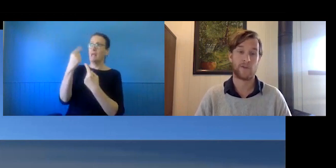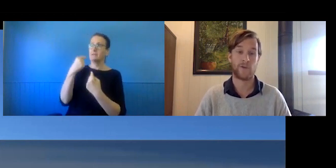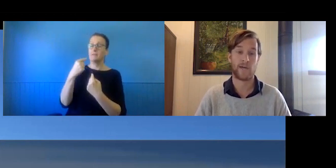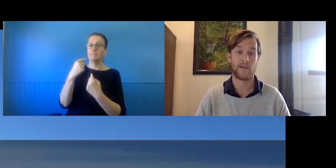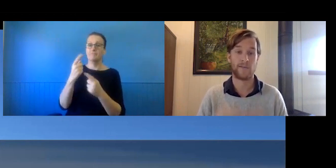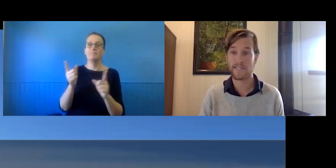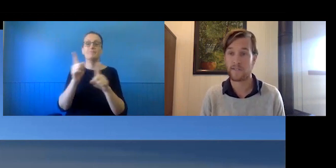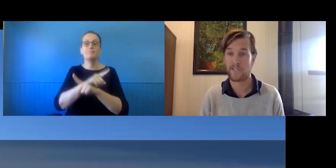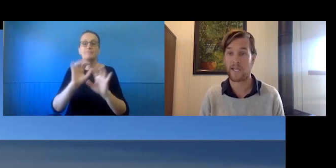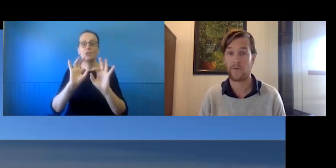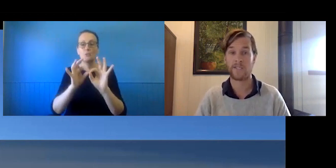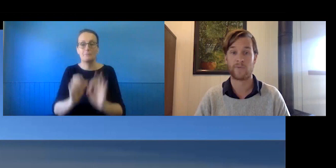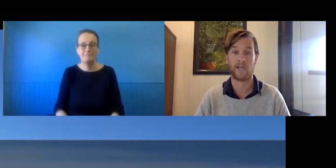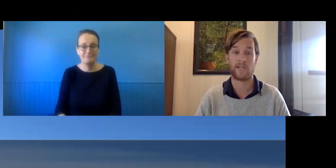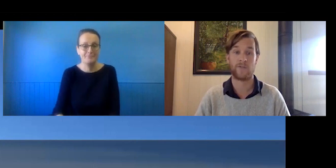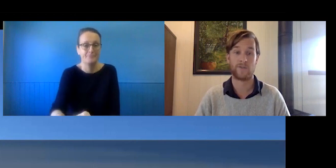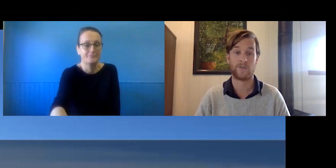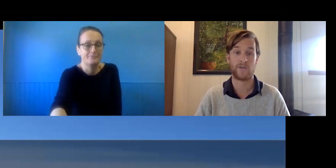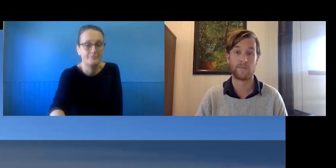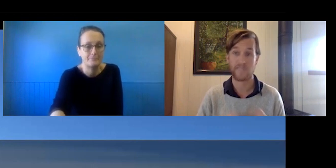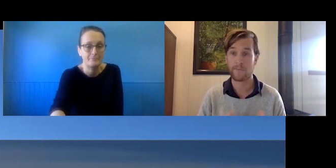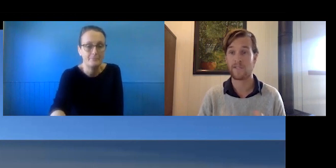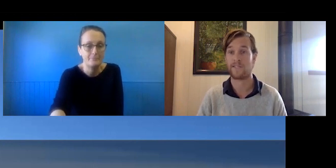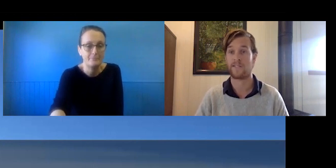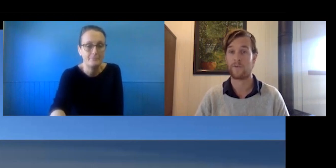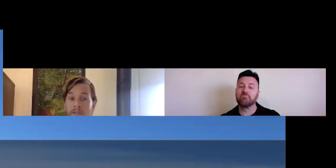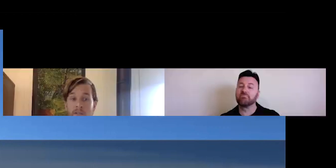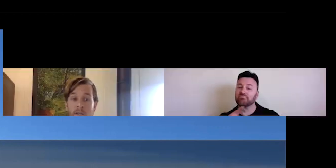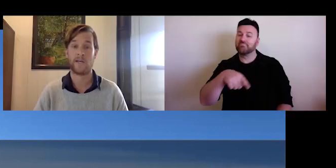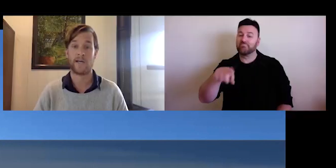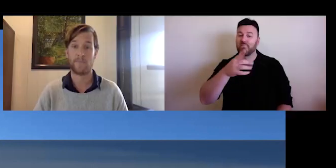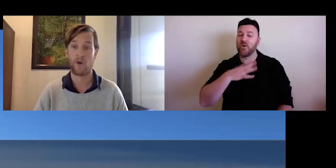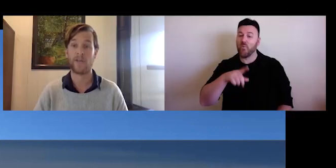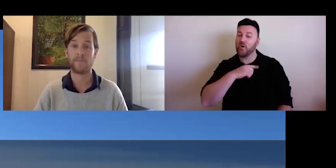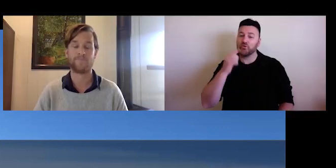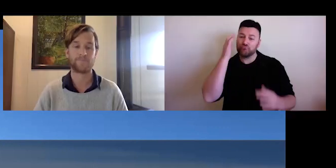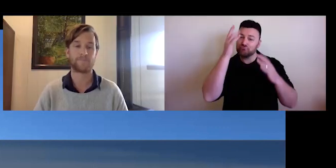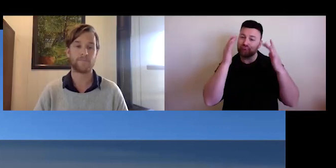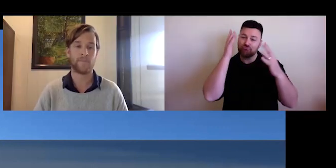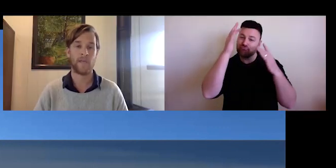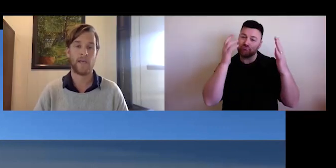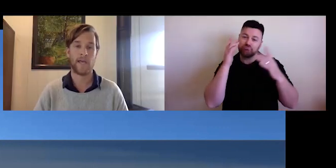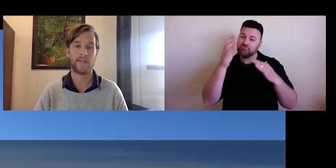These are some take aways we'd like you to similarly sit with and